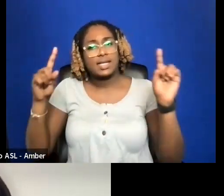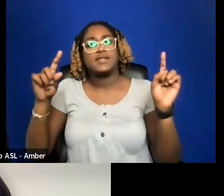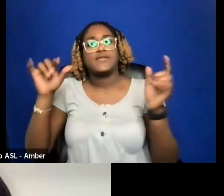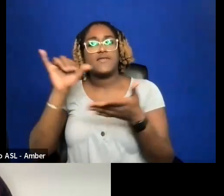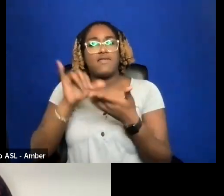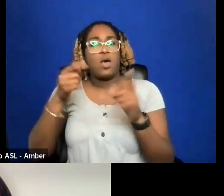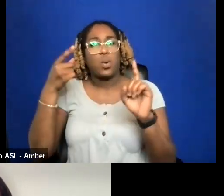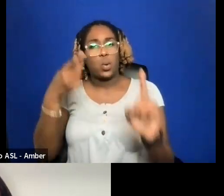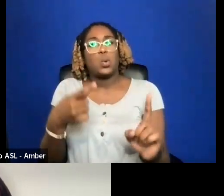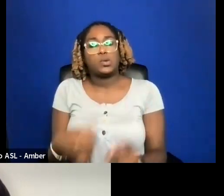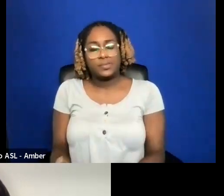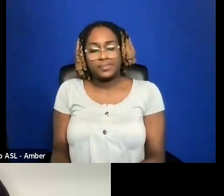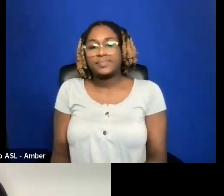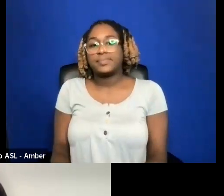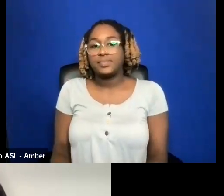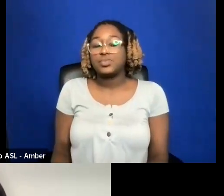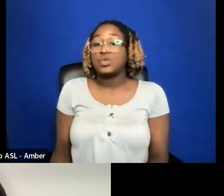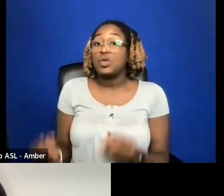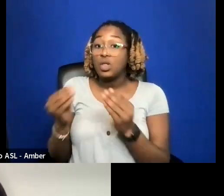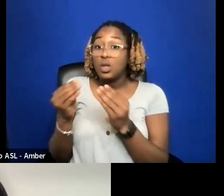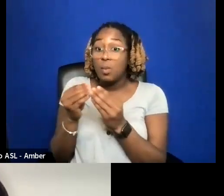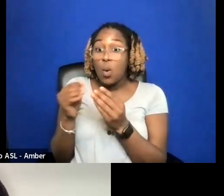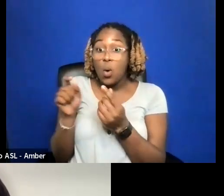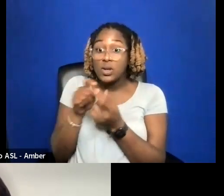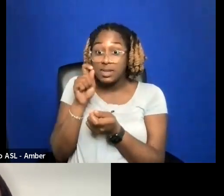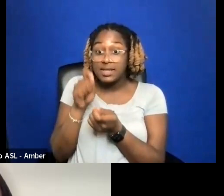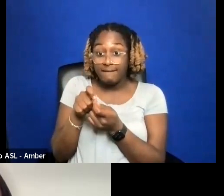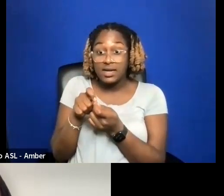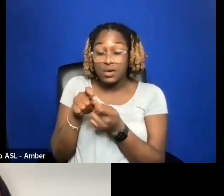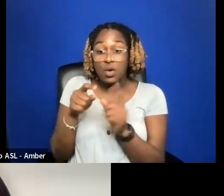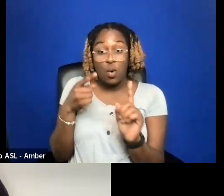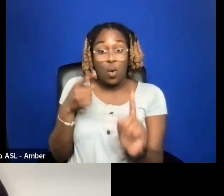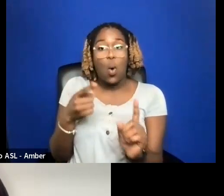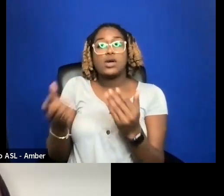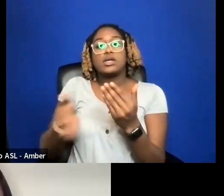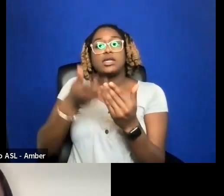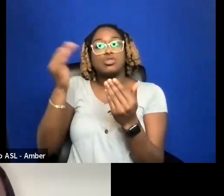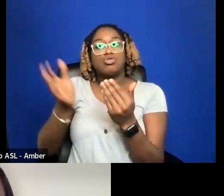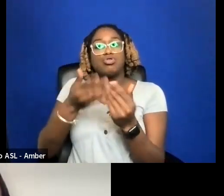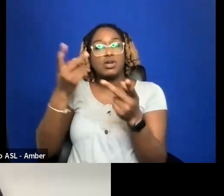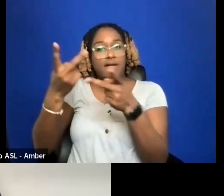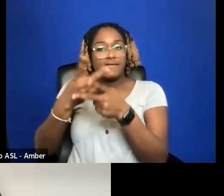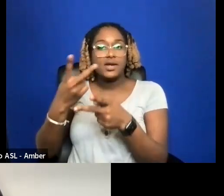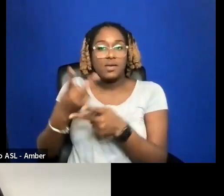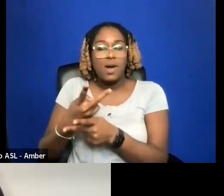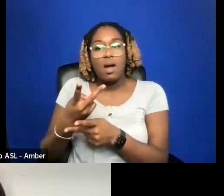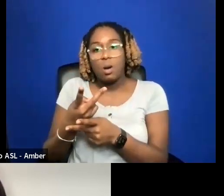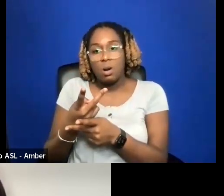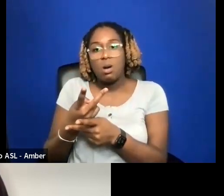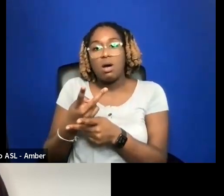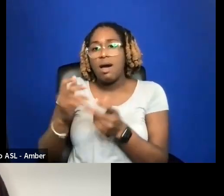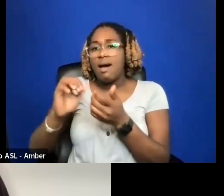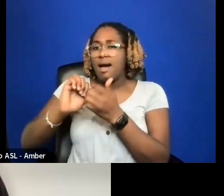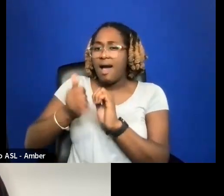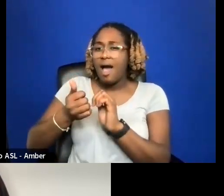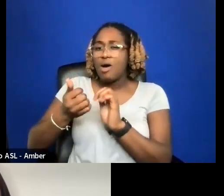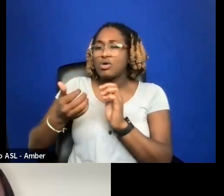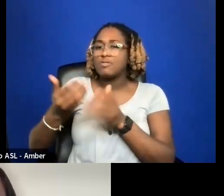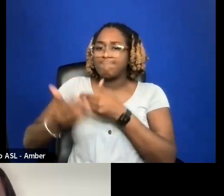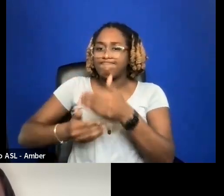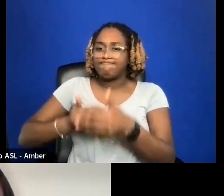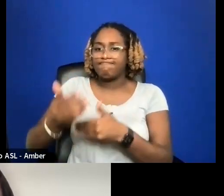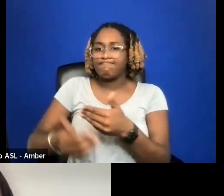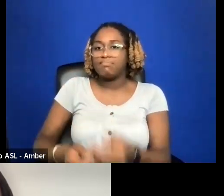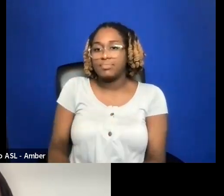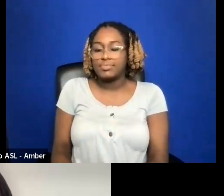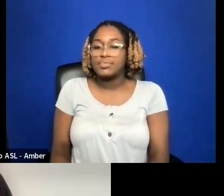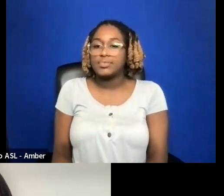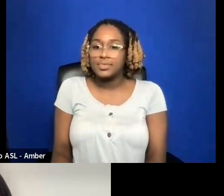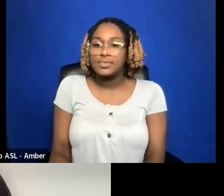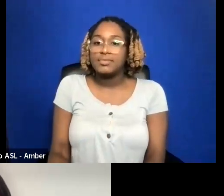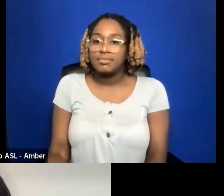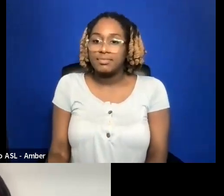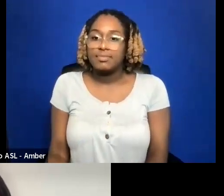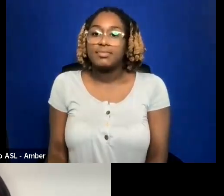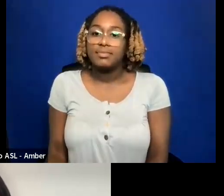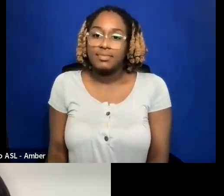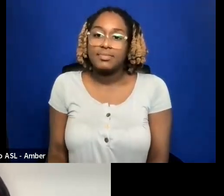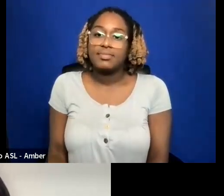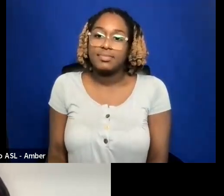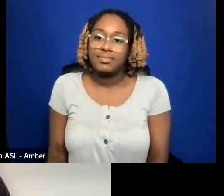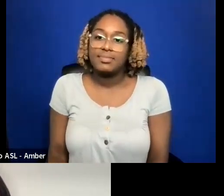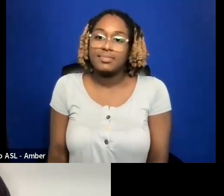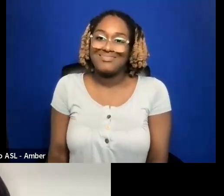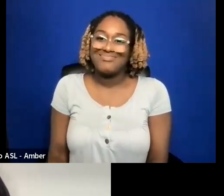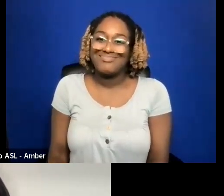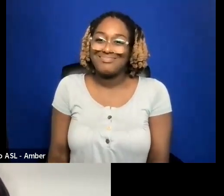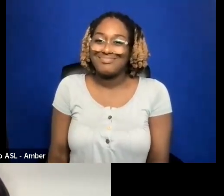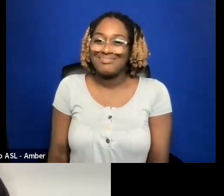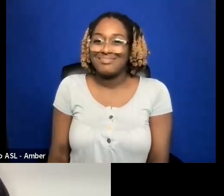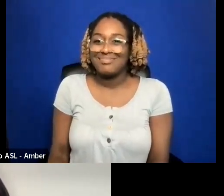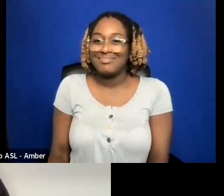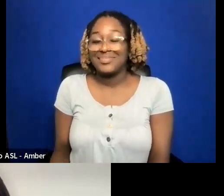IN THIS WAY THE MORE SPECIFIC YOU ARE, THE EASIER IT IS FOR YOU TO FIGURE OUT HOW TO PROCEED.